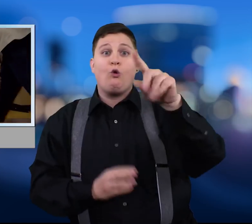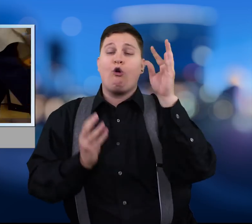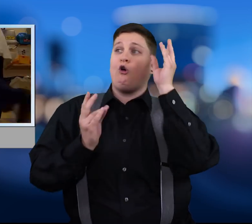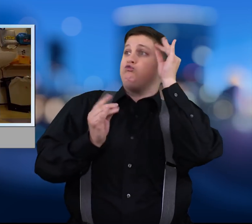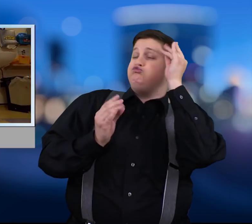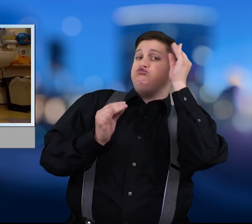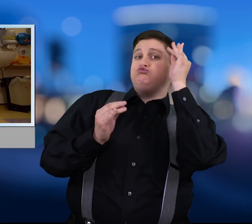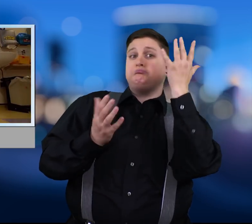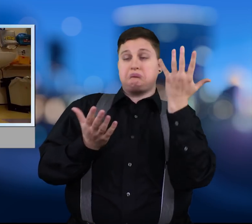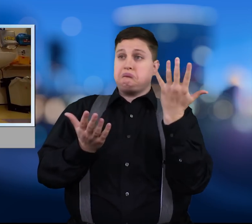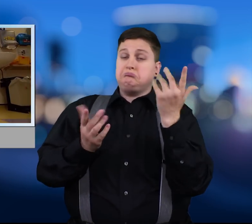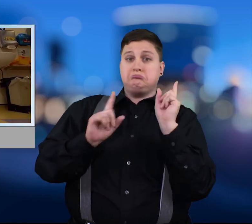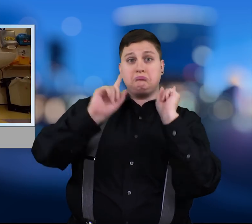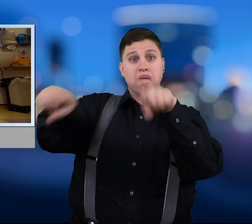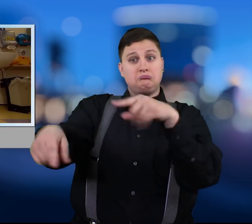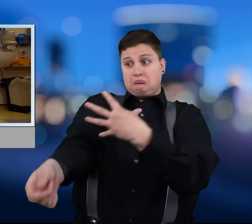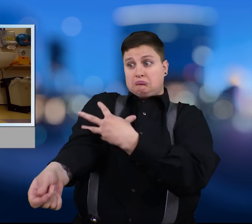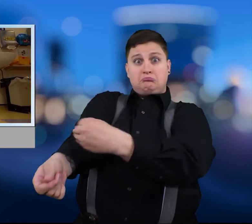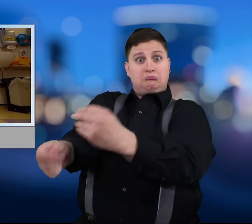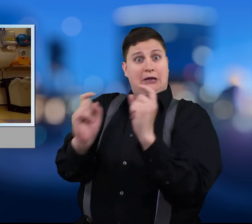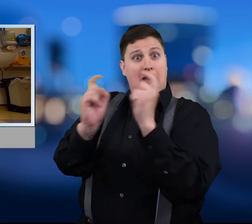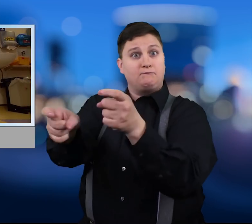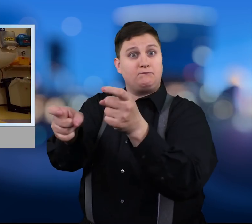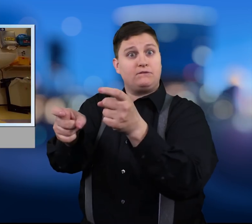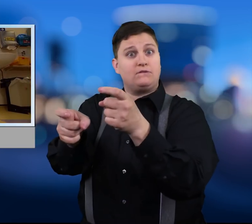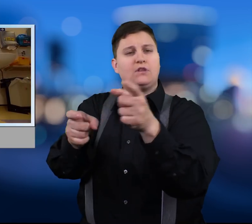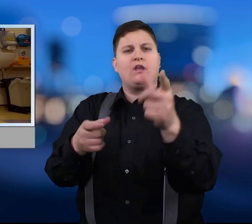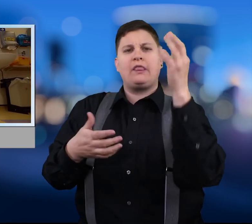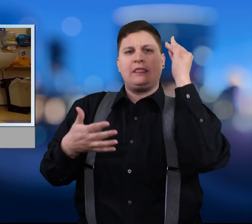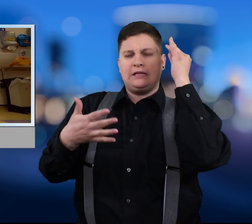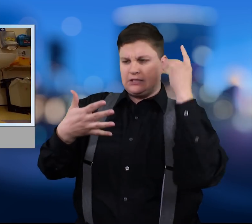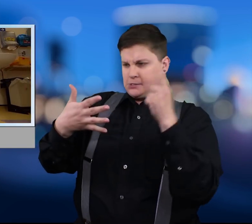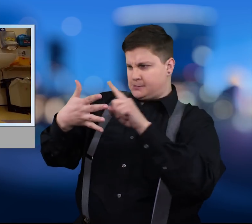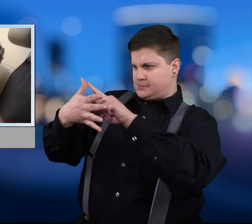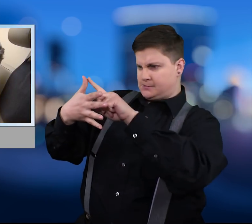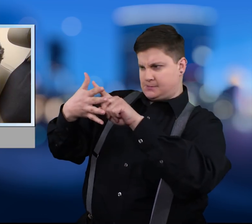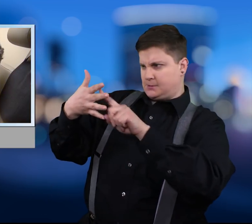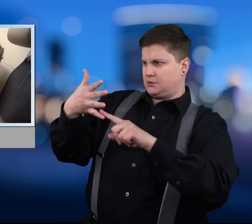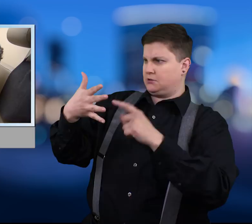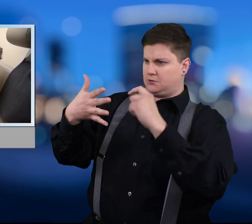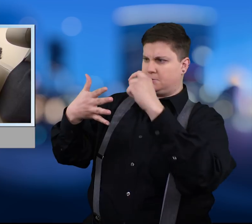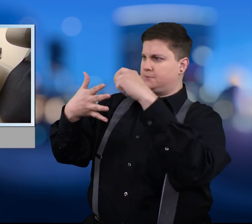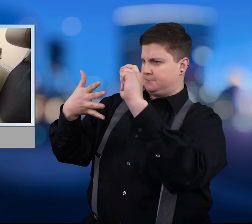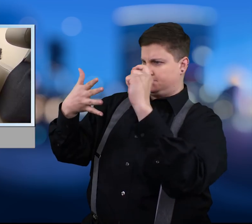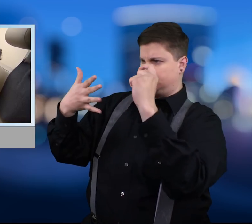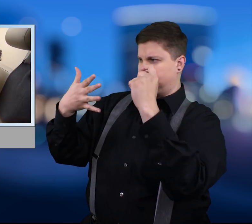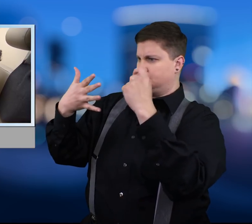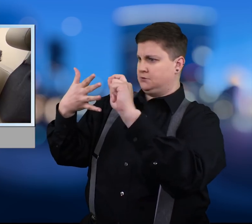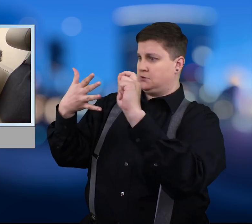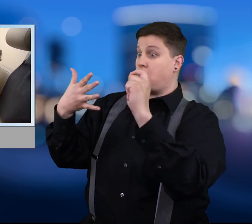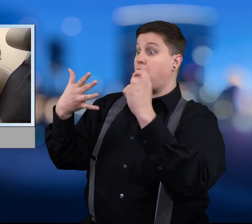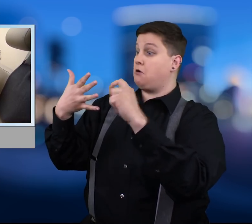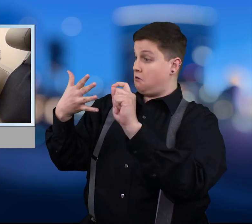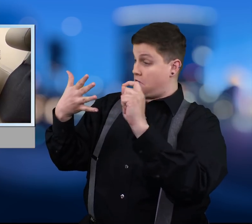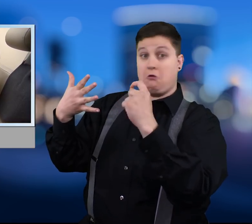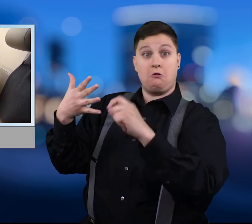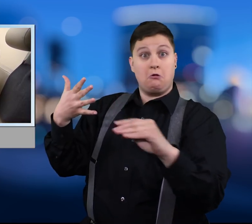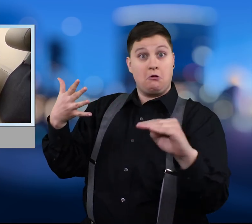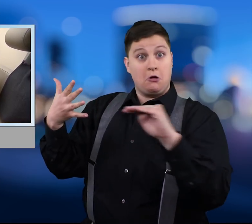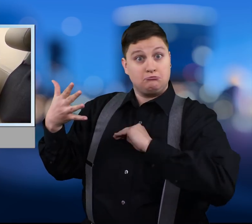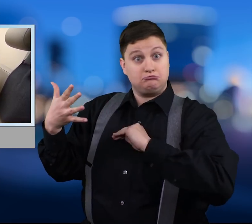If you're considering donating blood, consider these factors when determining if you are